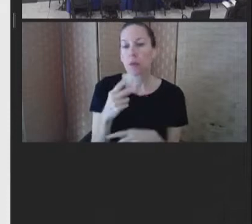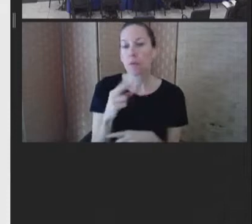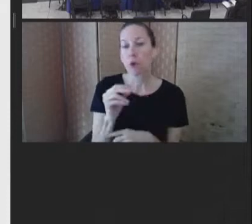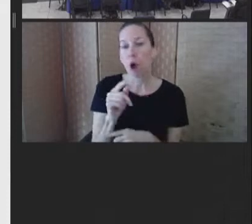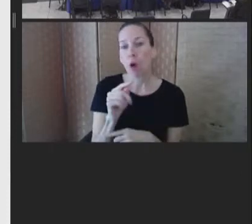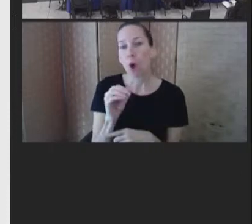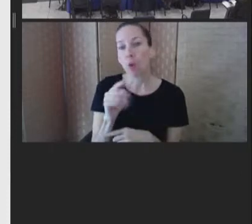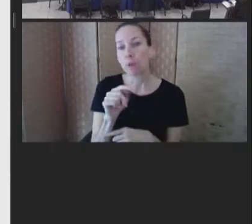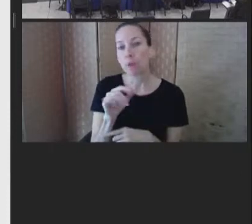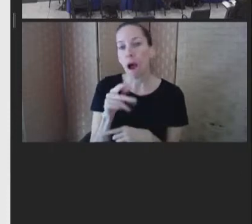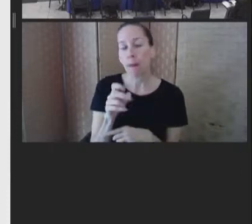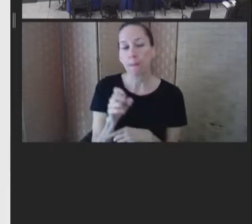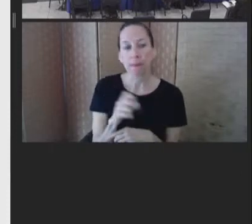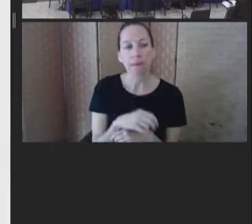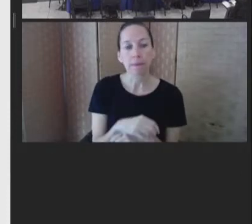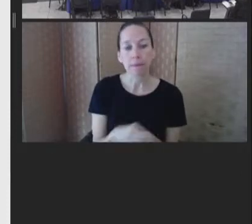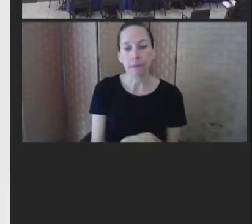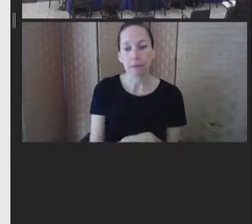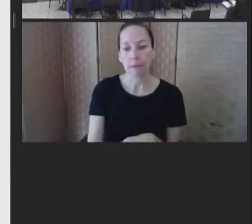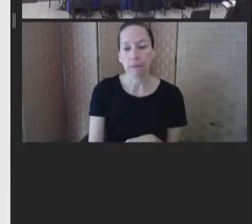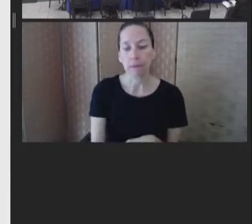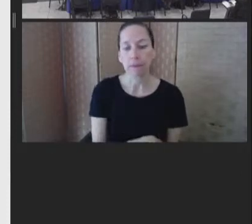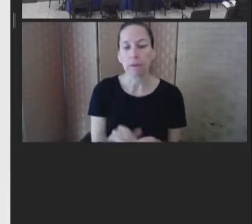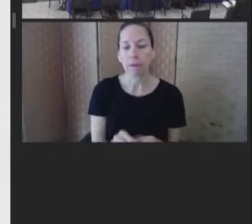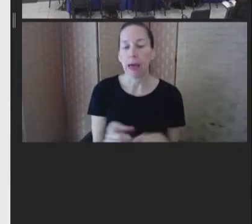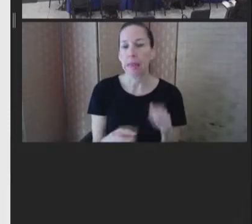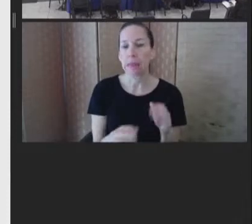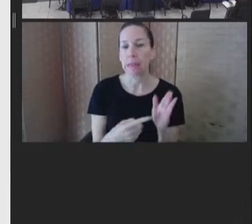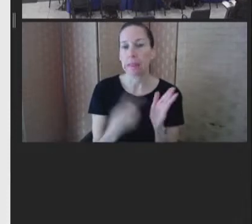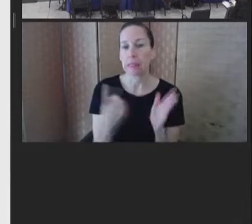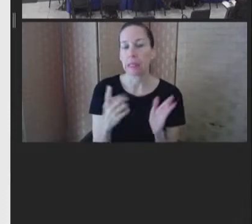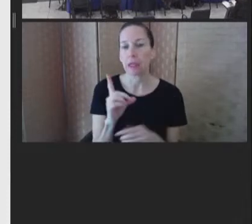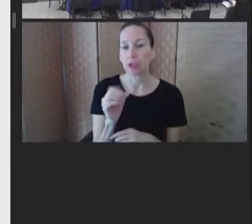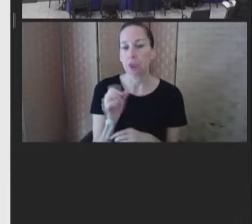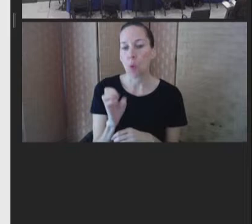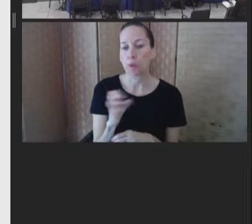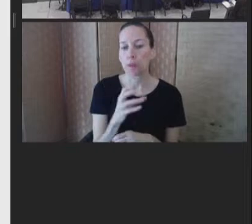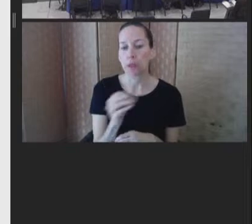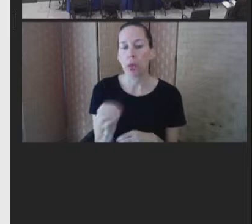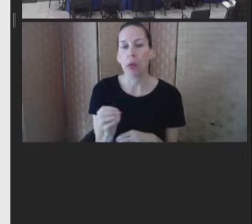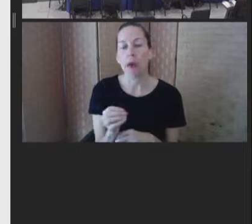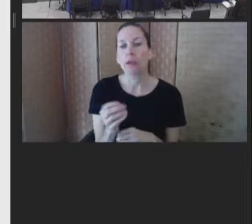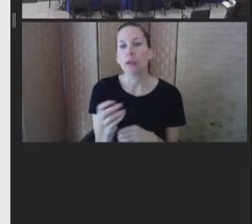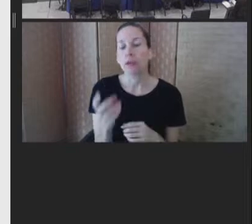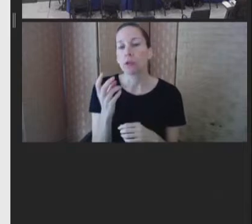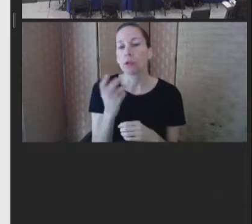Omicron and Beta single dose, Omicron and Beta two doses separated by two months, and then